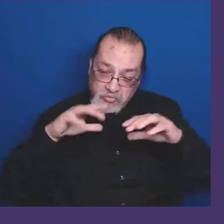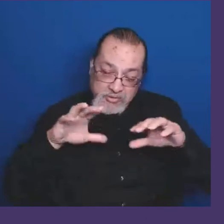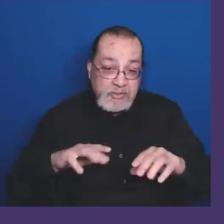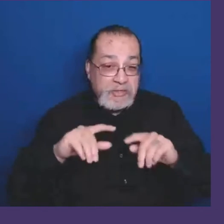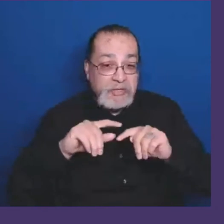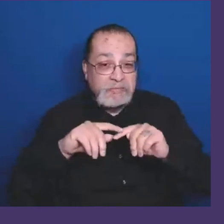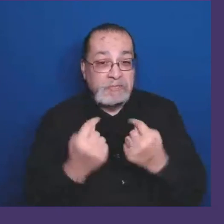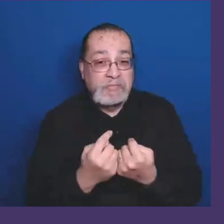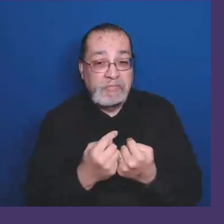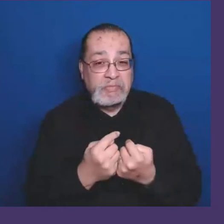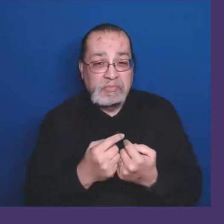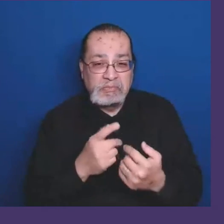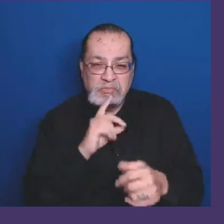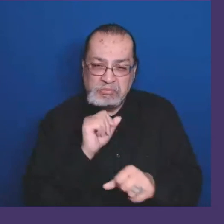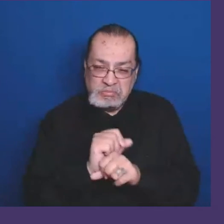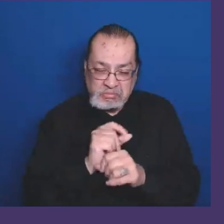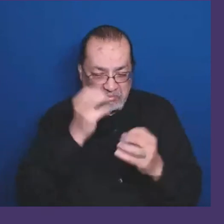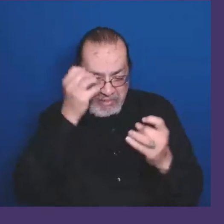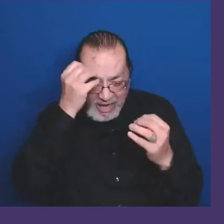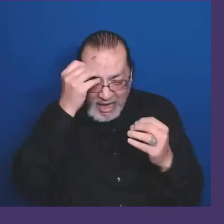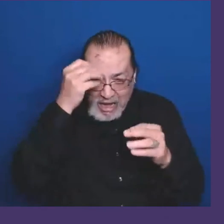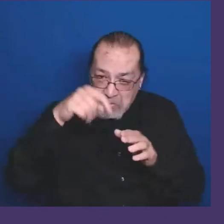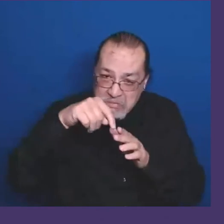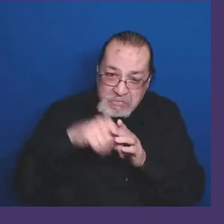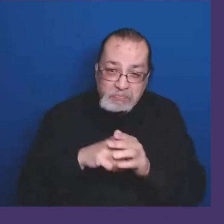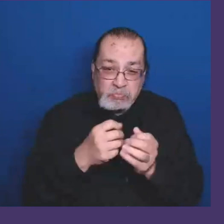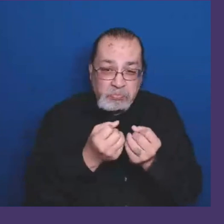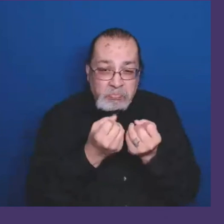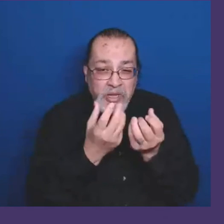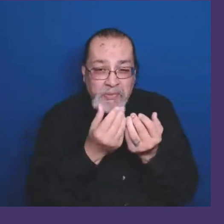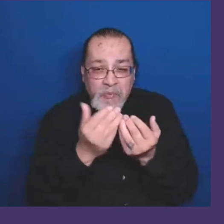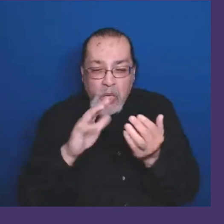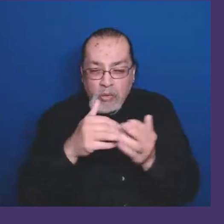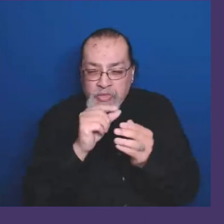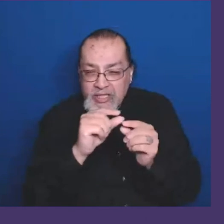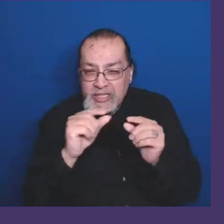not just the content and the nerdery that we put out there,